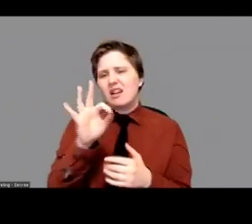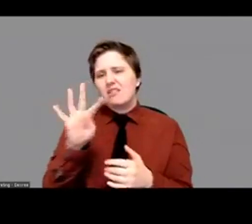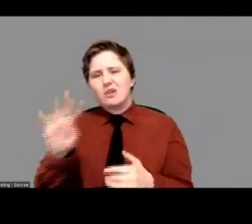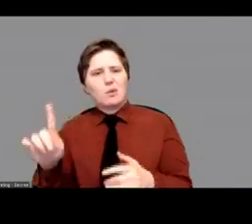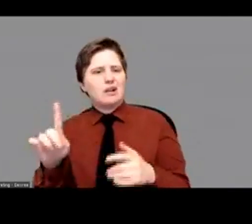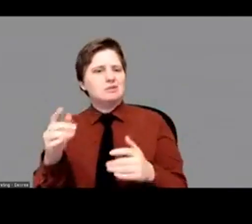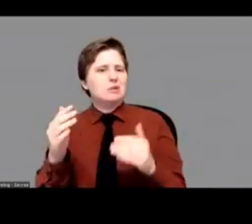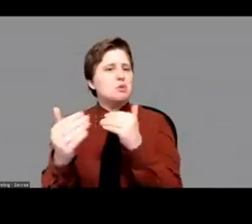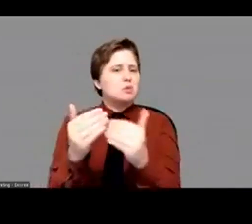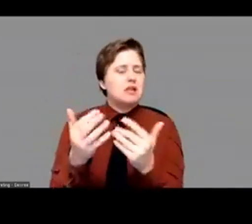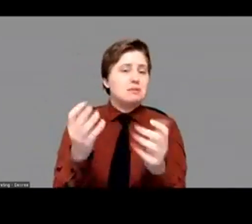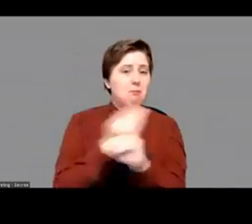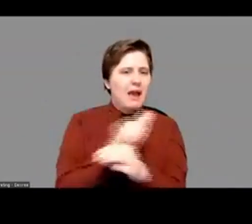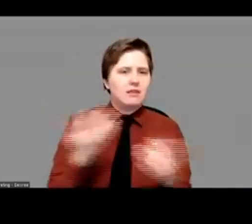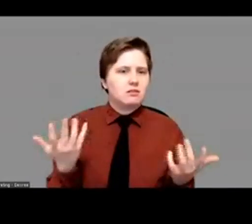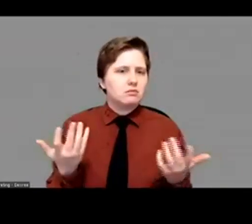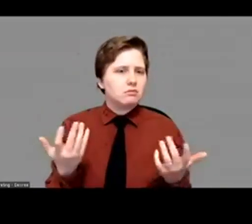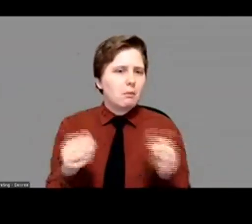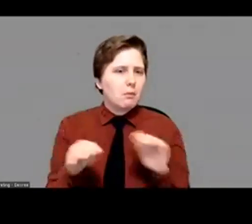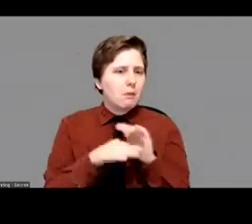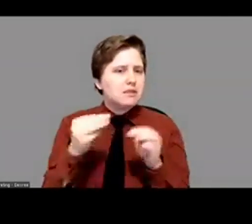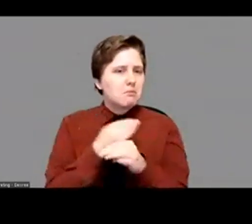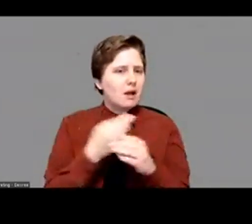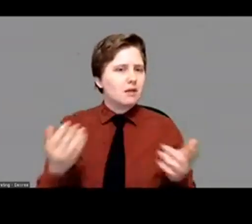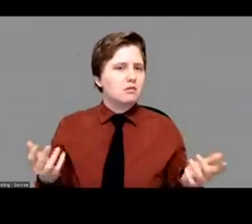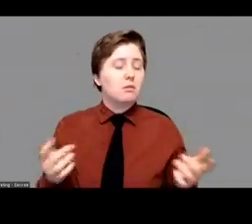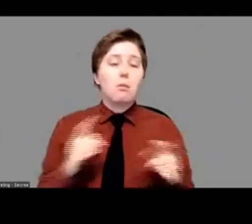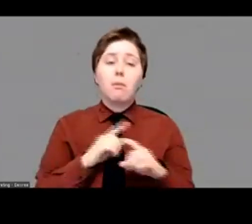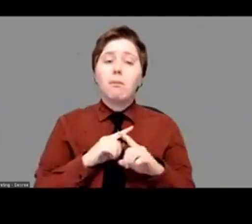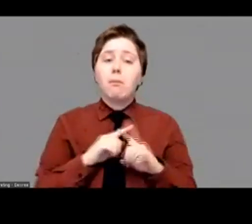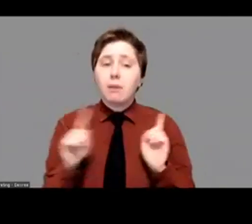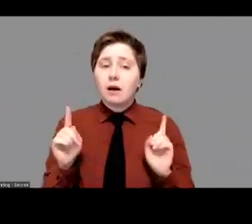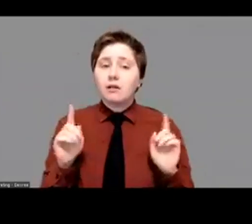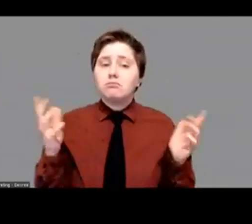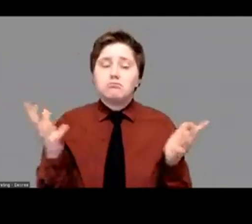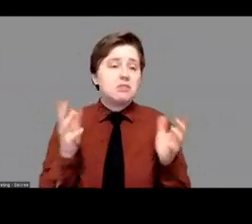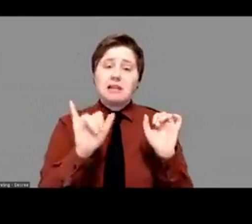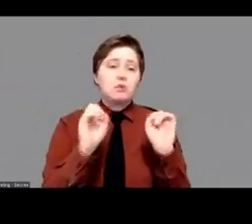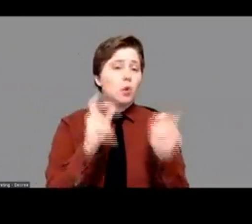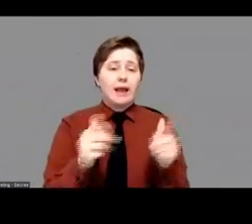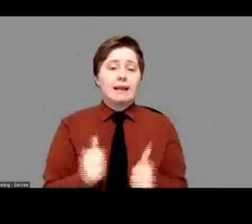I mean, it's it's math. It's not my opinion, you know, but it's OK.